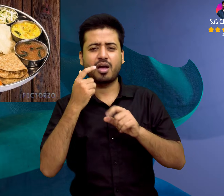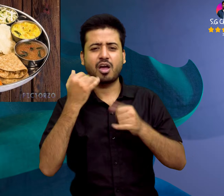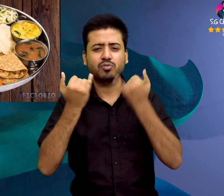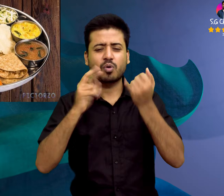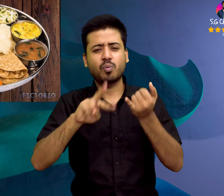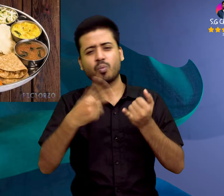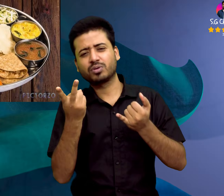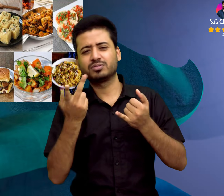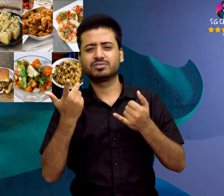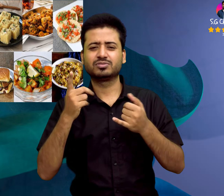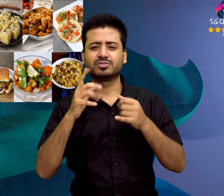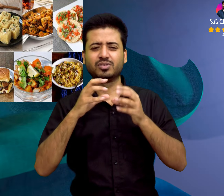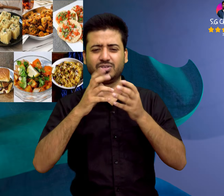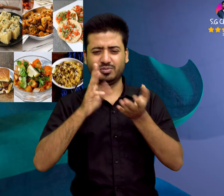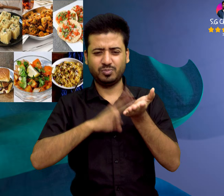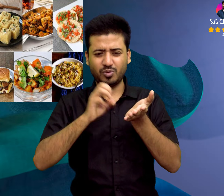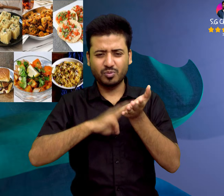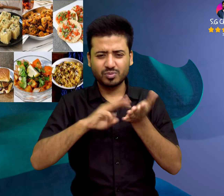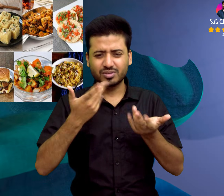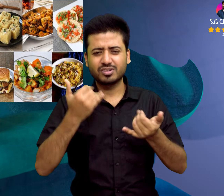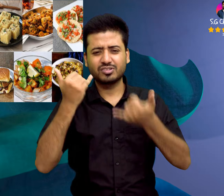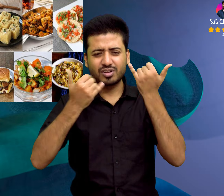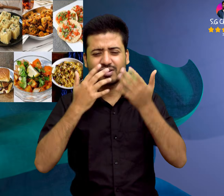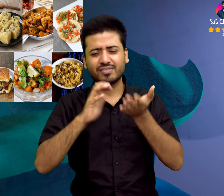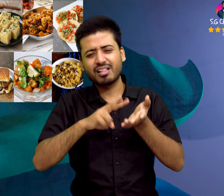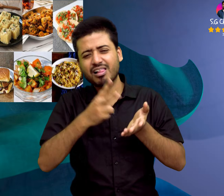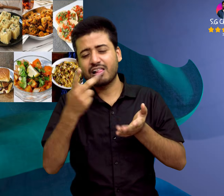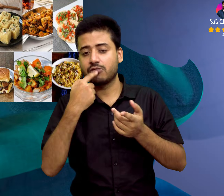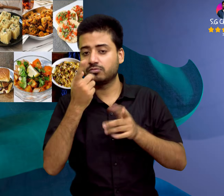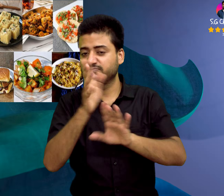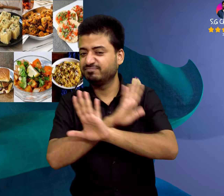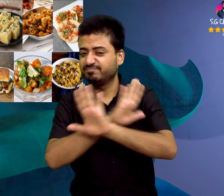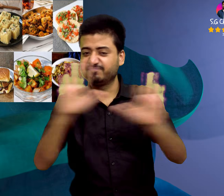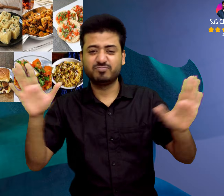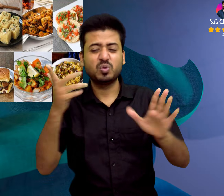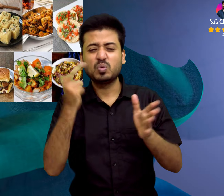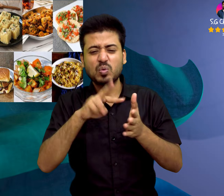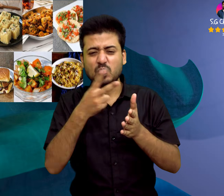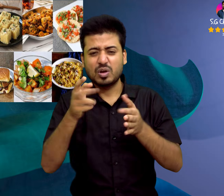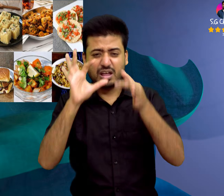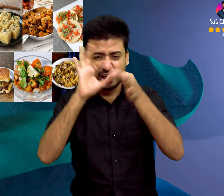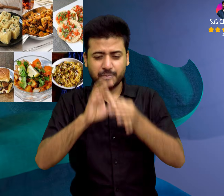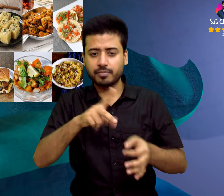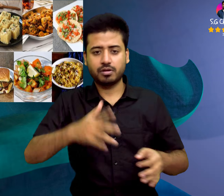satiety signals, making overconumption almost inevitable. Similarly, building a breakfast